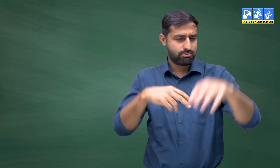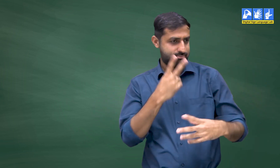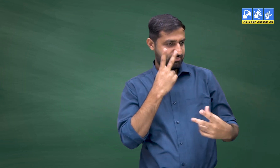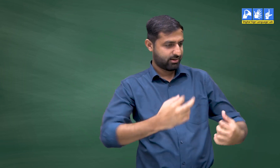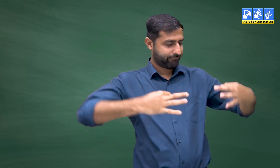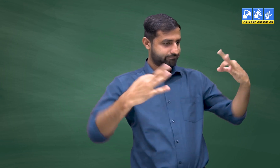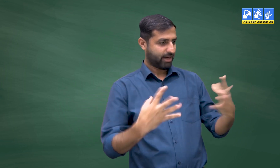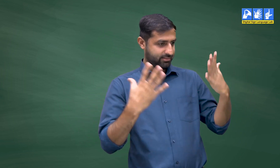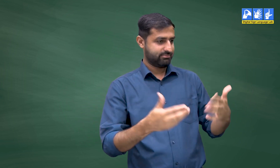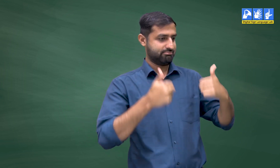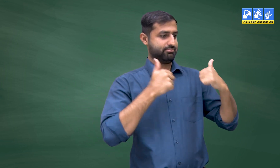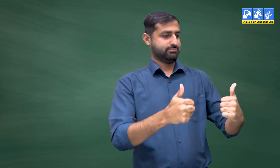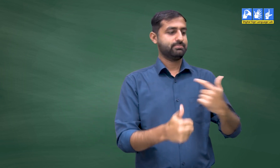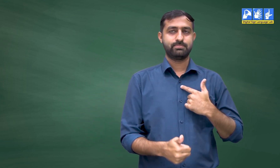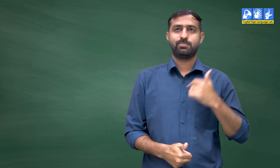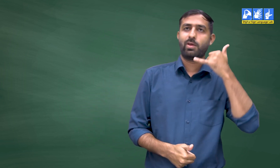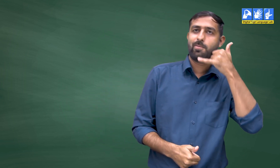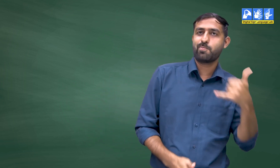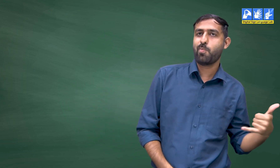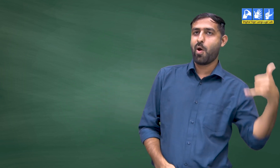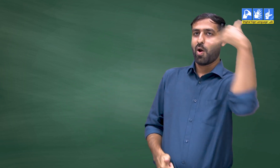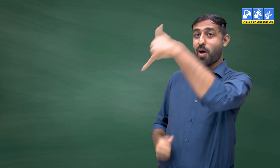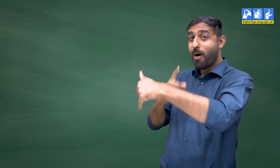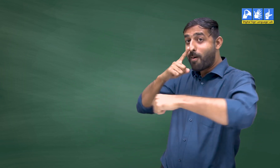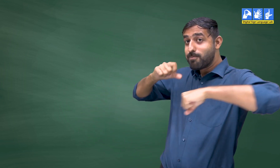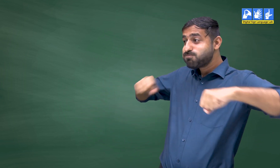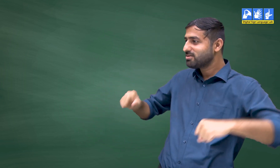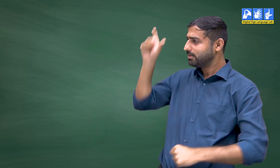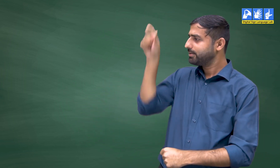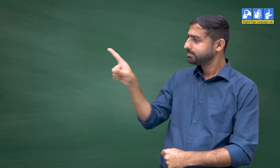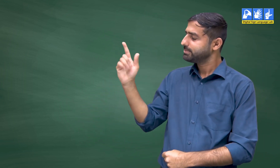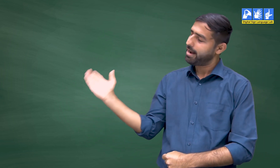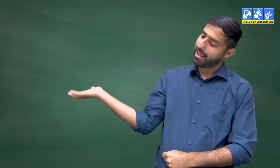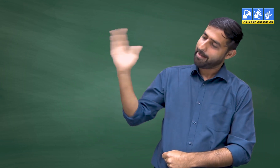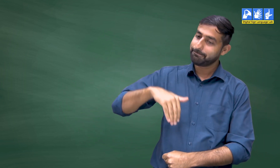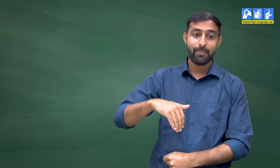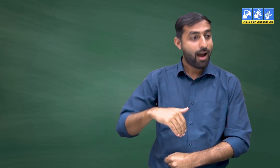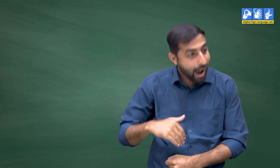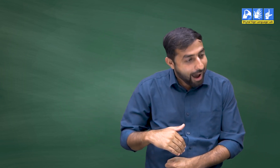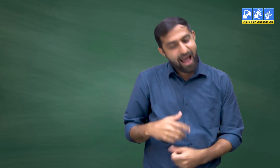He was agile and moving around healthily. Dr. Herriot called Mrs. Pumphrey and told her to come.